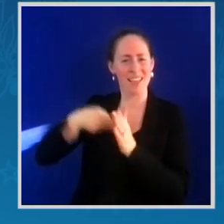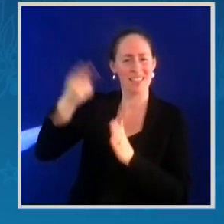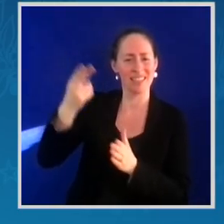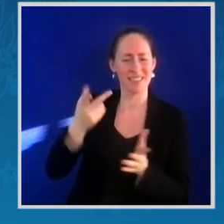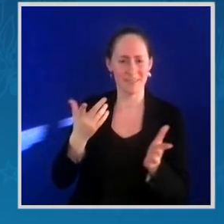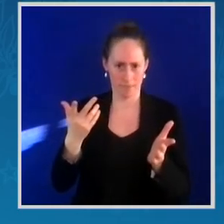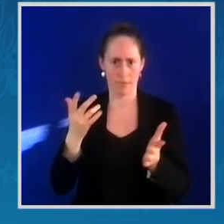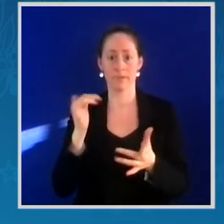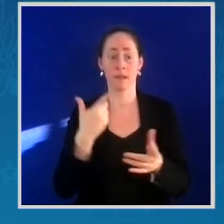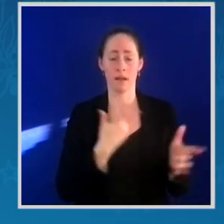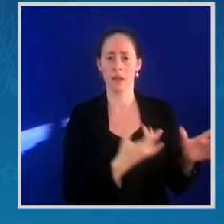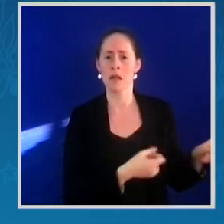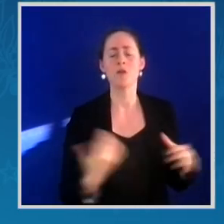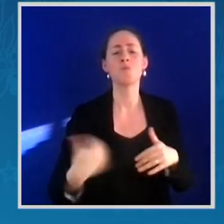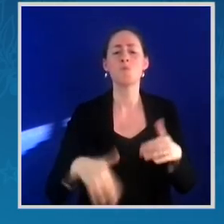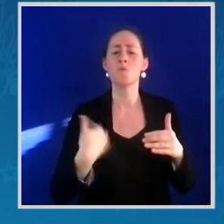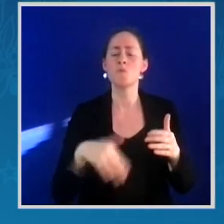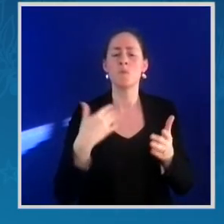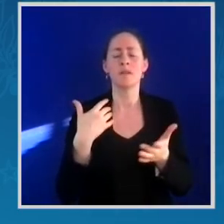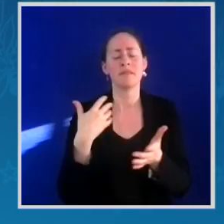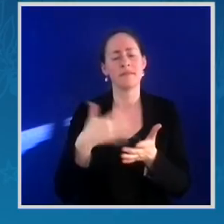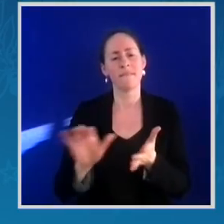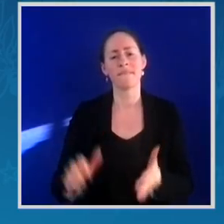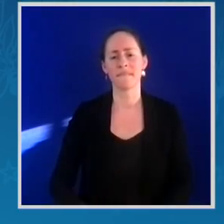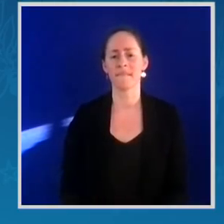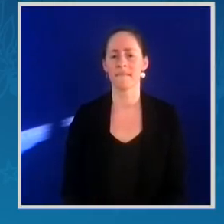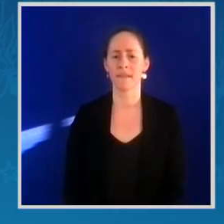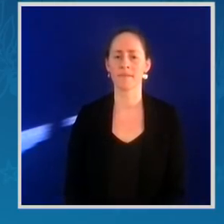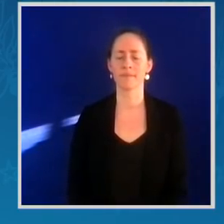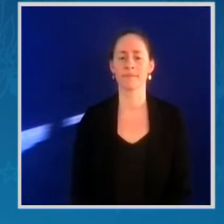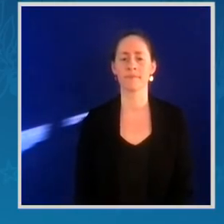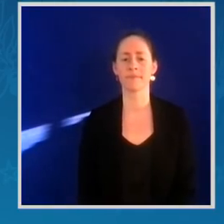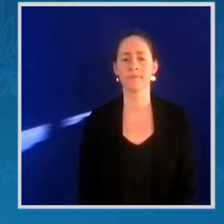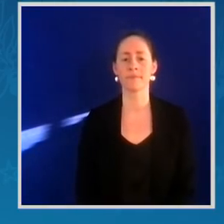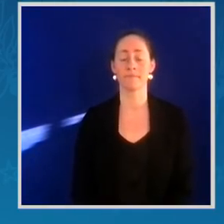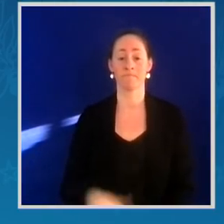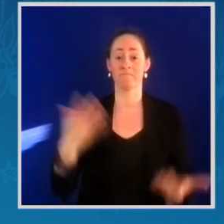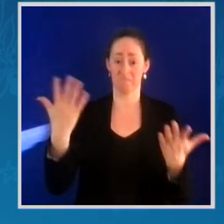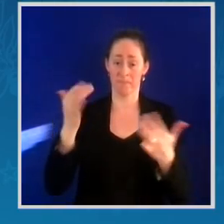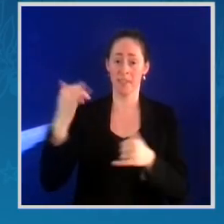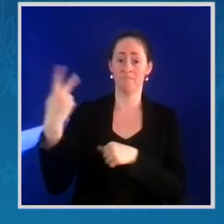From Guatemala, we came out of that with an agreement to create a young women's empowerment initiative